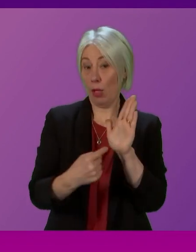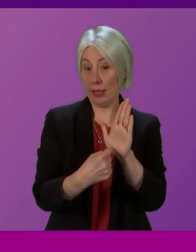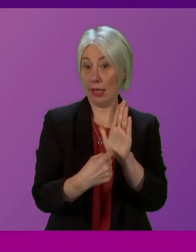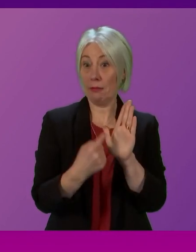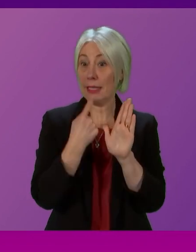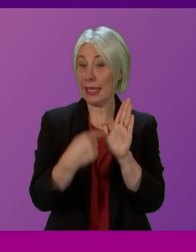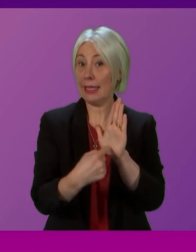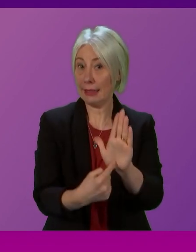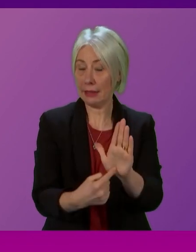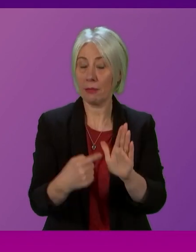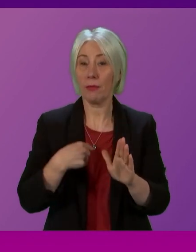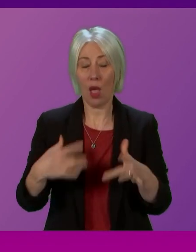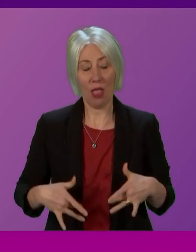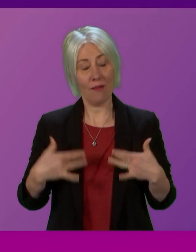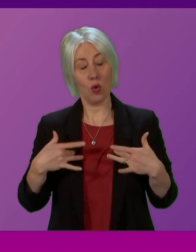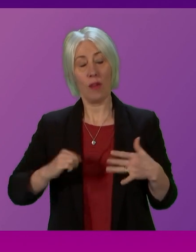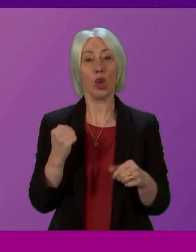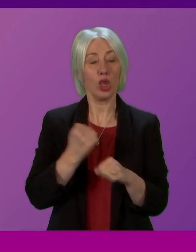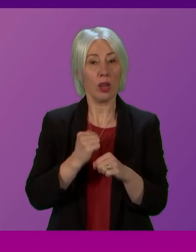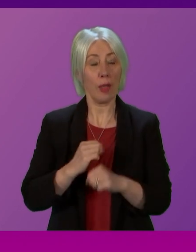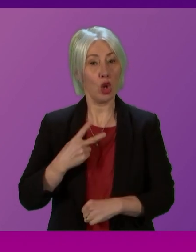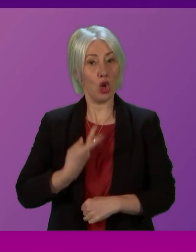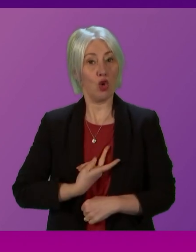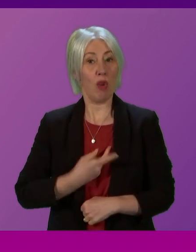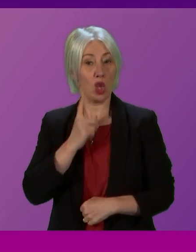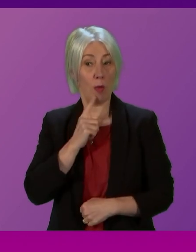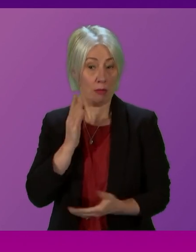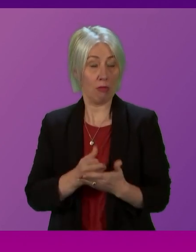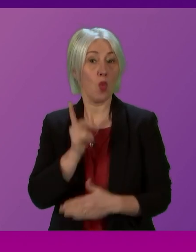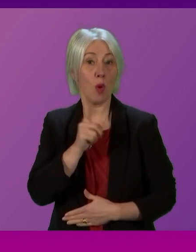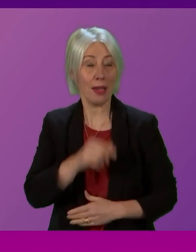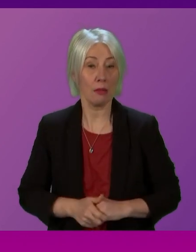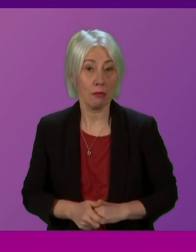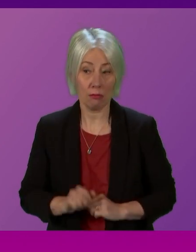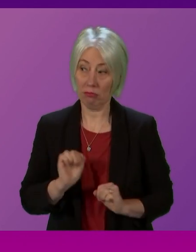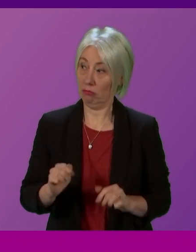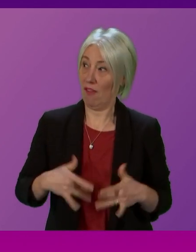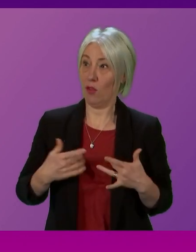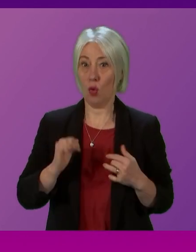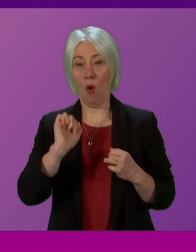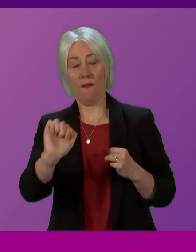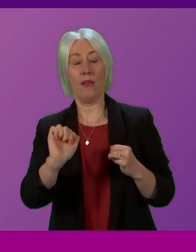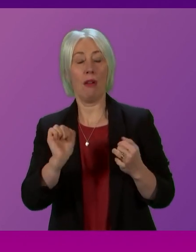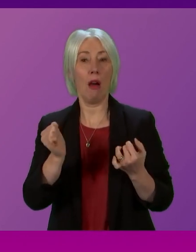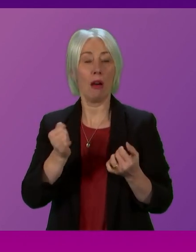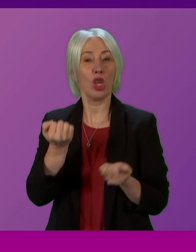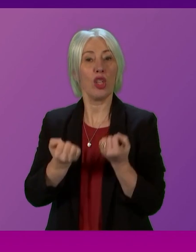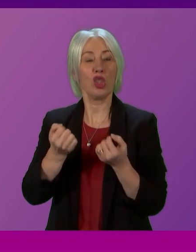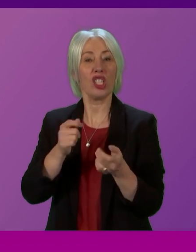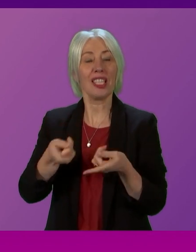“it is the view of the Scottish Government that trans women are women”. It is the view of the First Minister’s justice secretary that a double rapist is a woman.